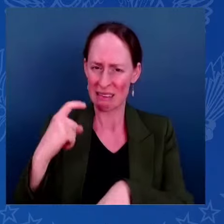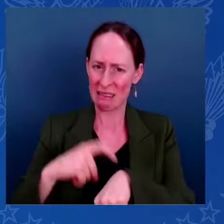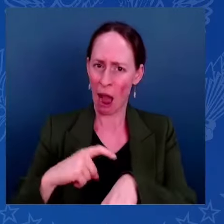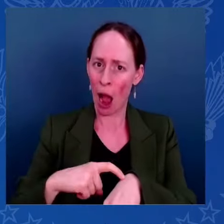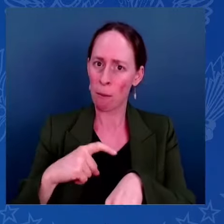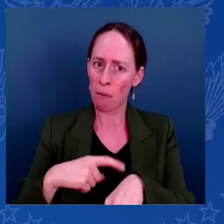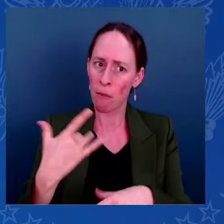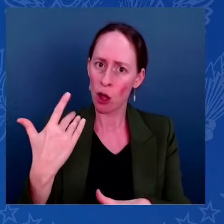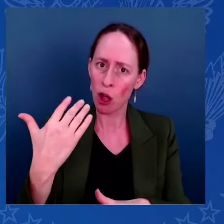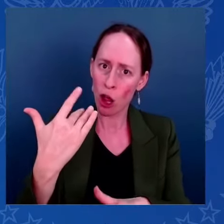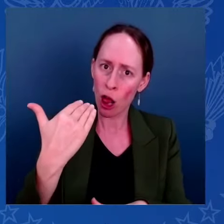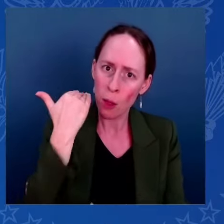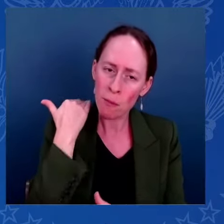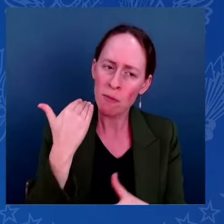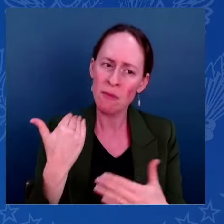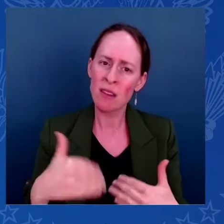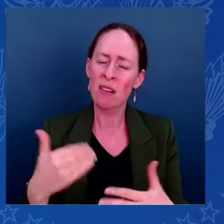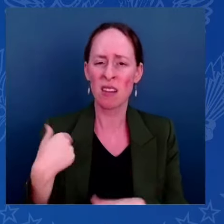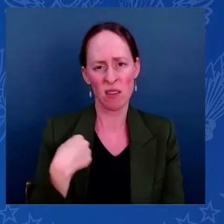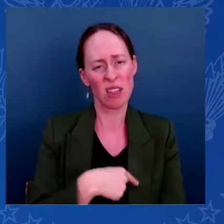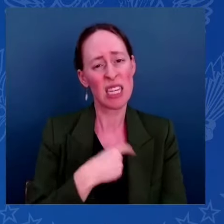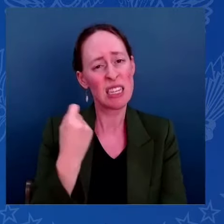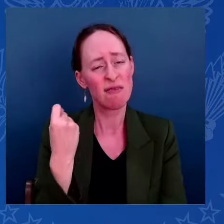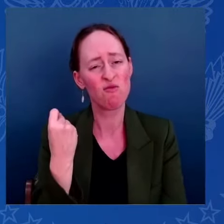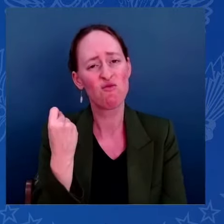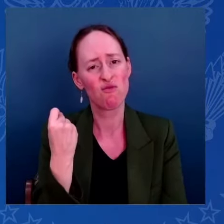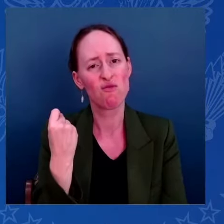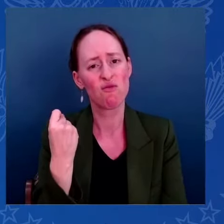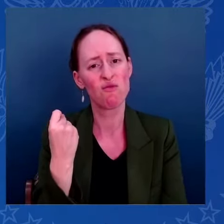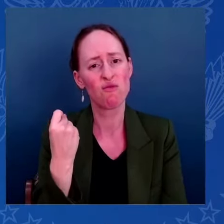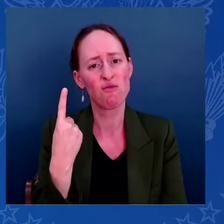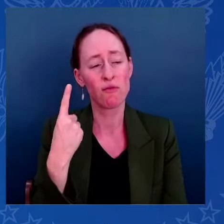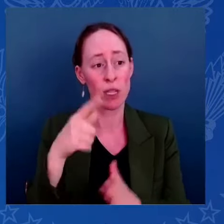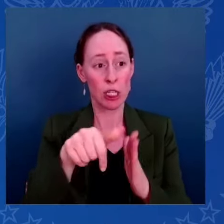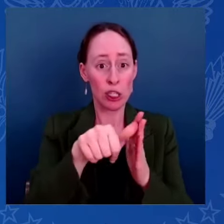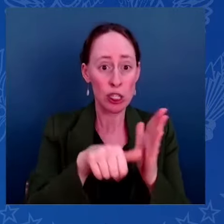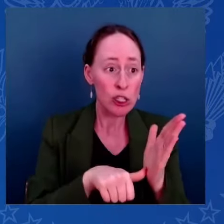The surgery happens; then you have to wait a week or more to see if the tumor was removed fully.